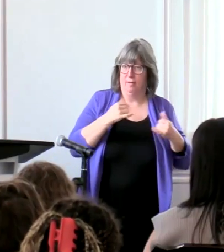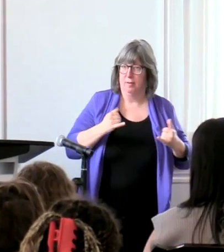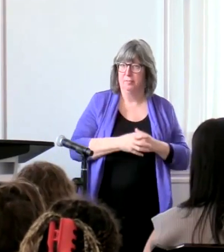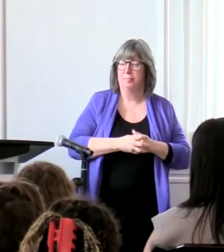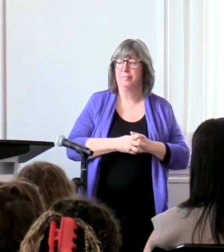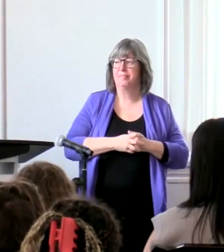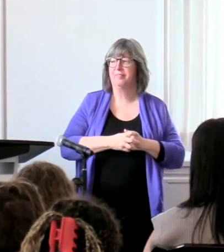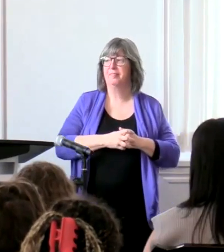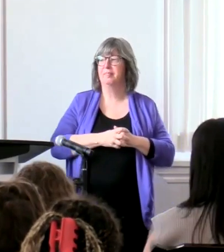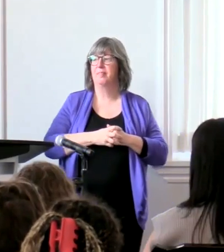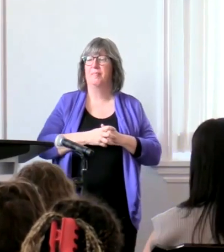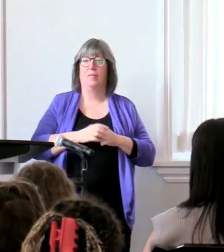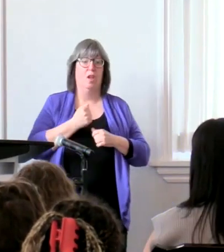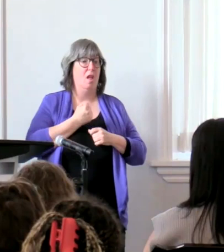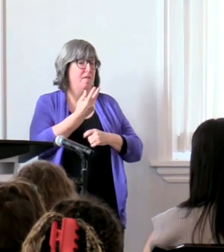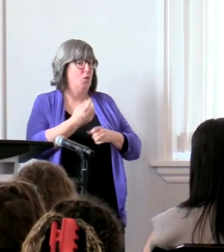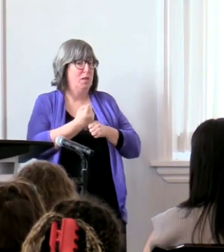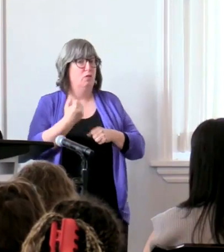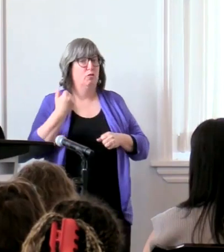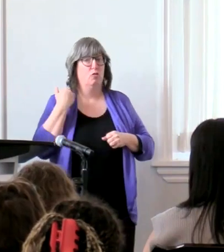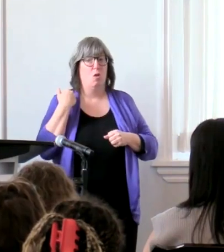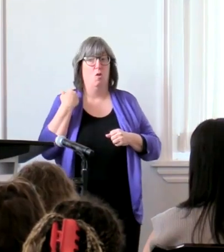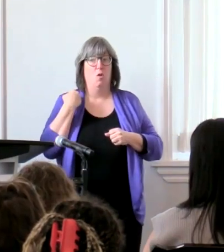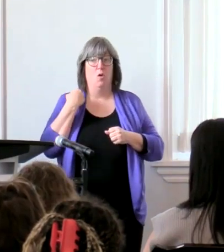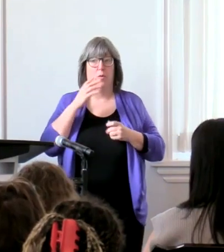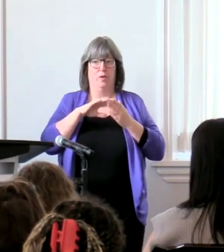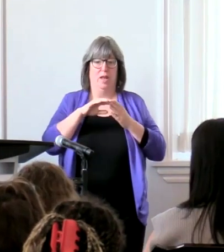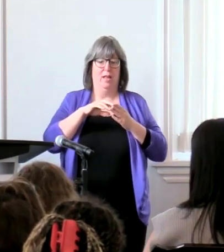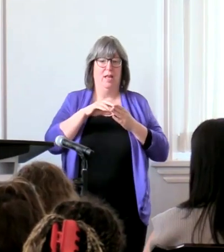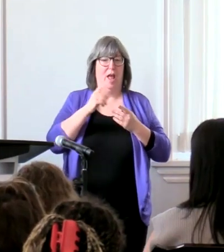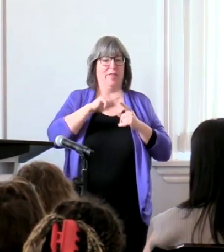We were able a couple of years ago, to look at the intersectionality